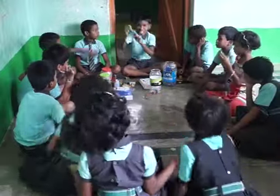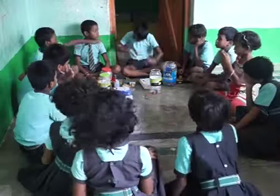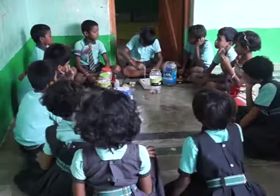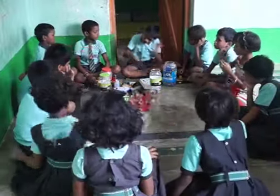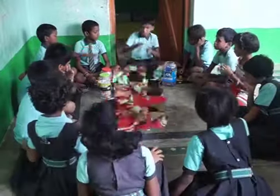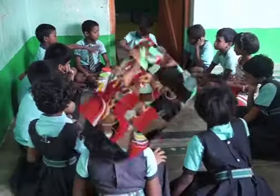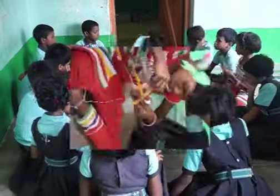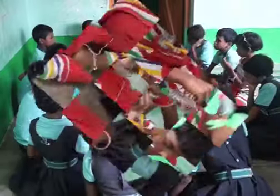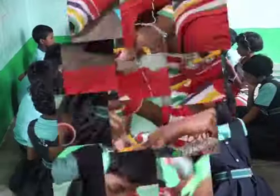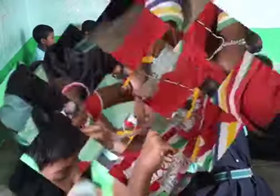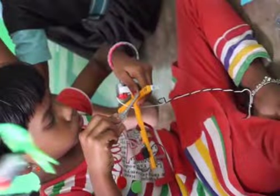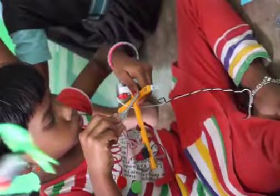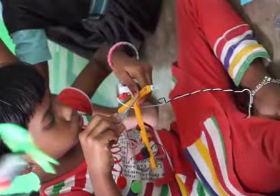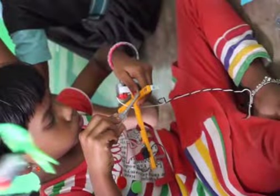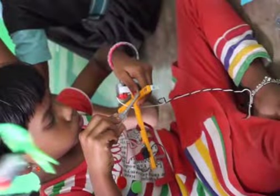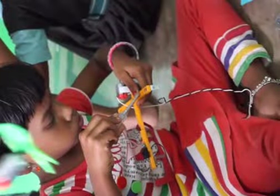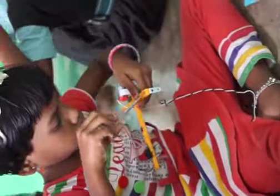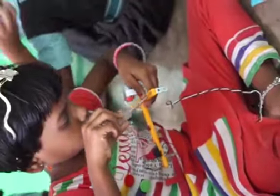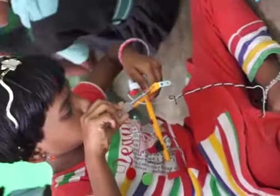activities